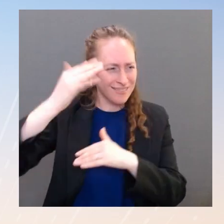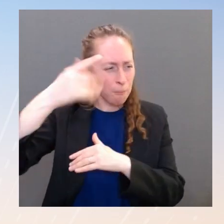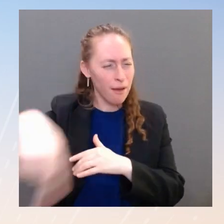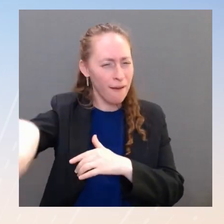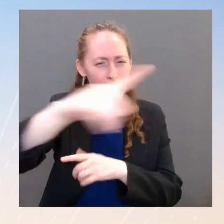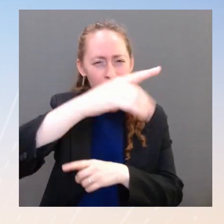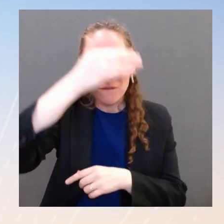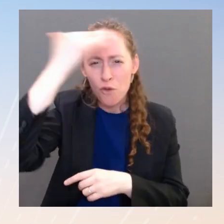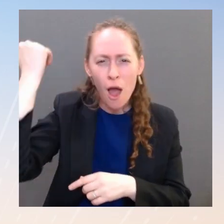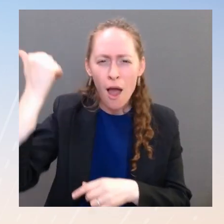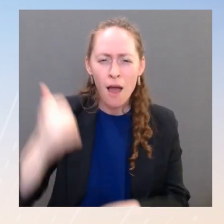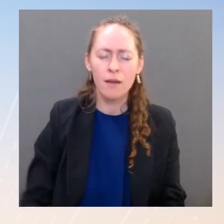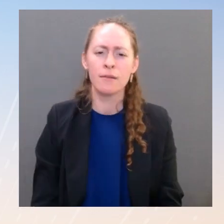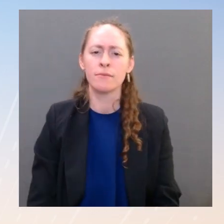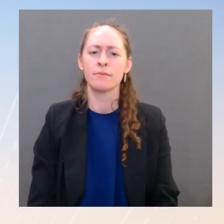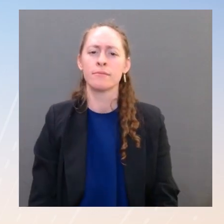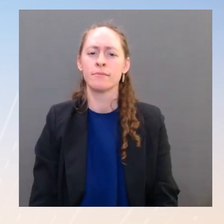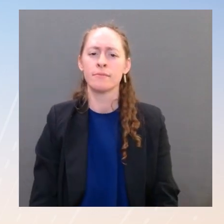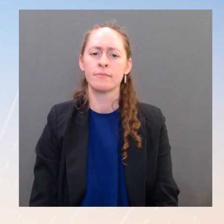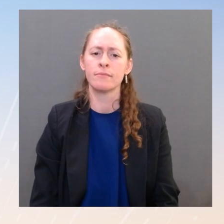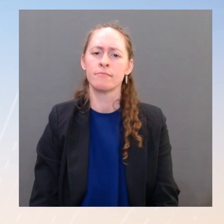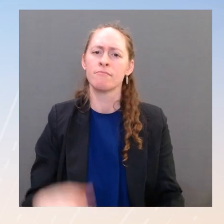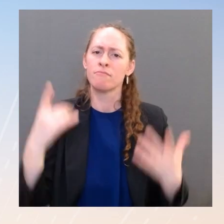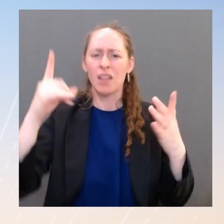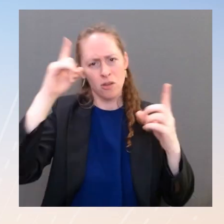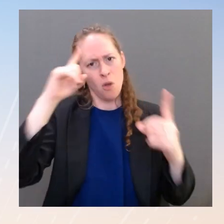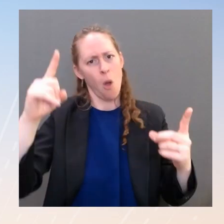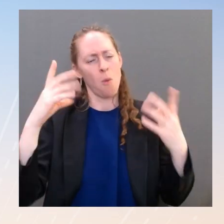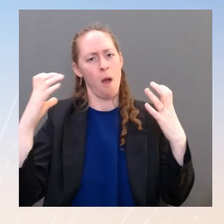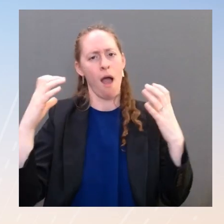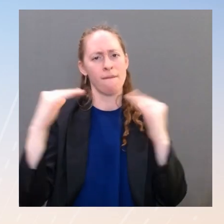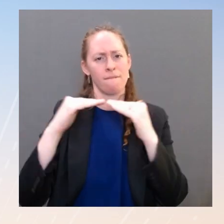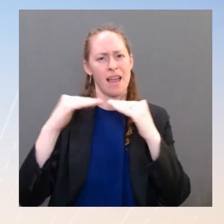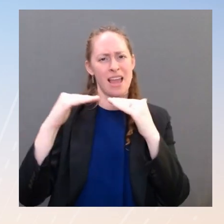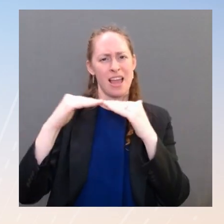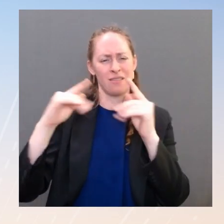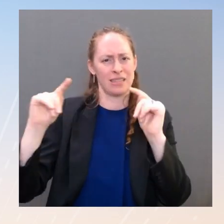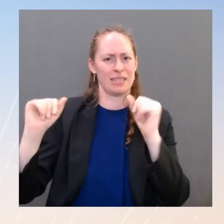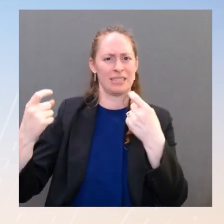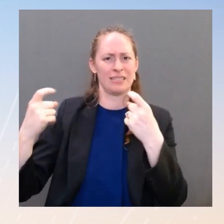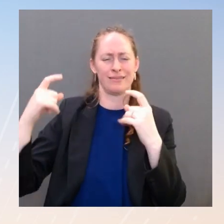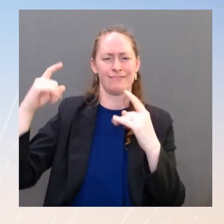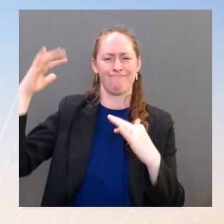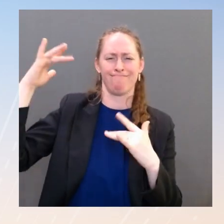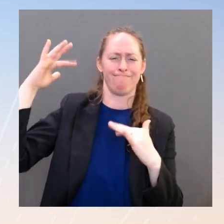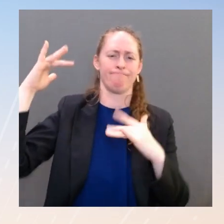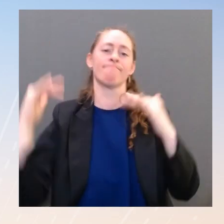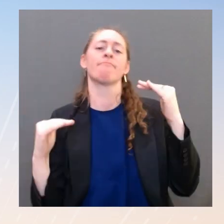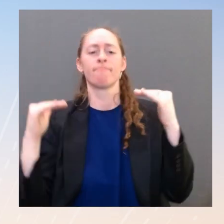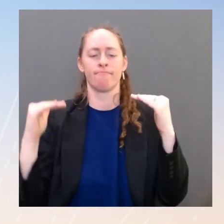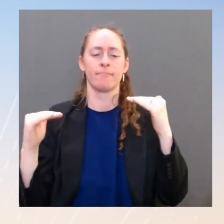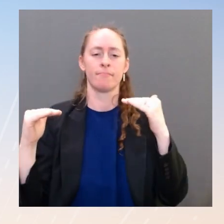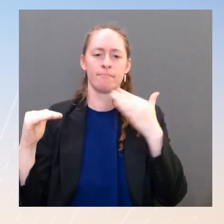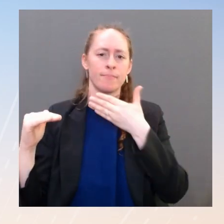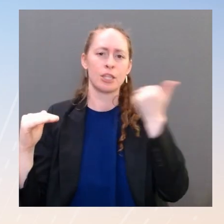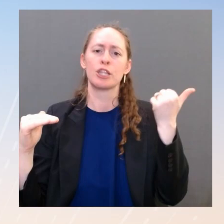which has been part of the reconciliation proposal and process, would help do that as well. I haven't had a conversation with him about a balanced budget amendment.